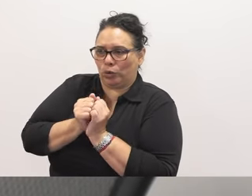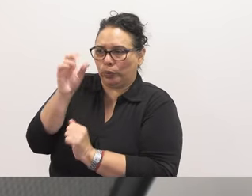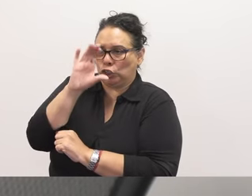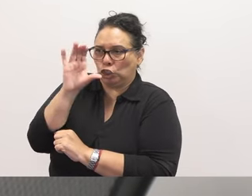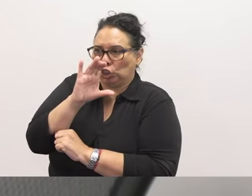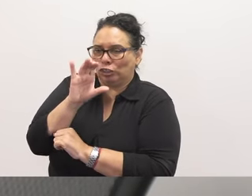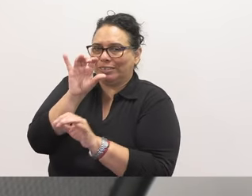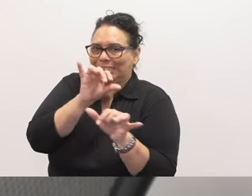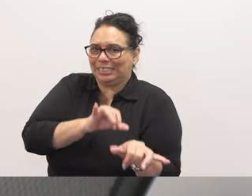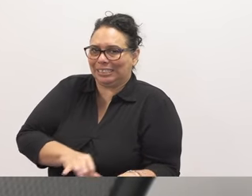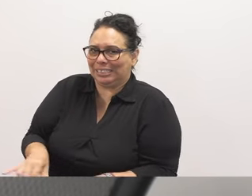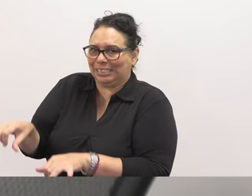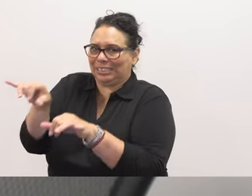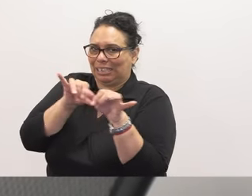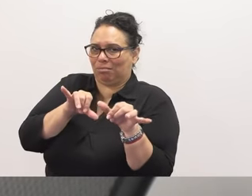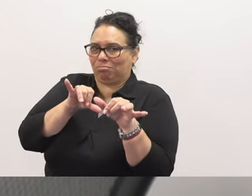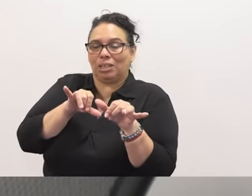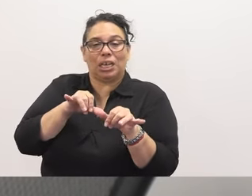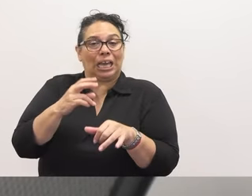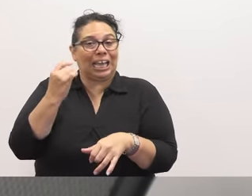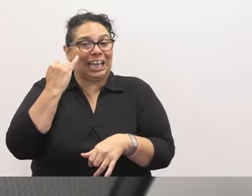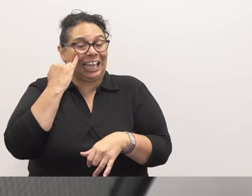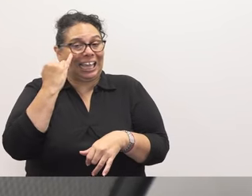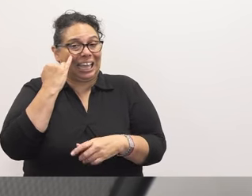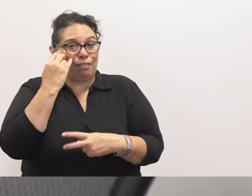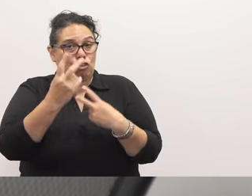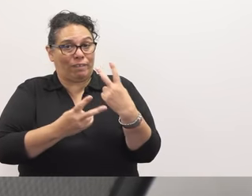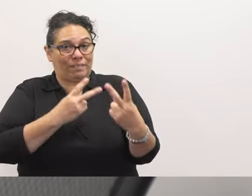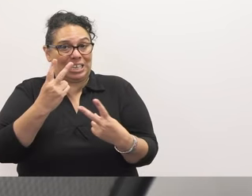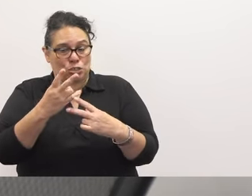you would see in a classroom a learning target that's clear.